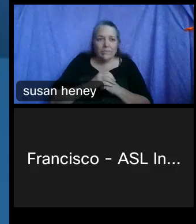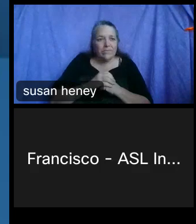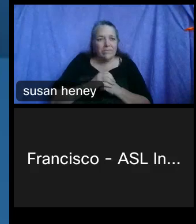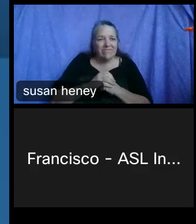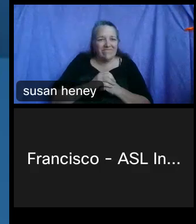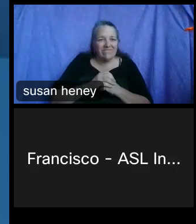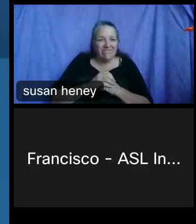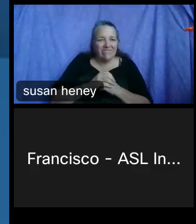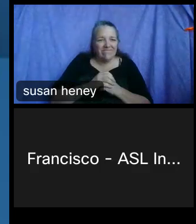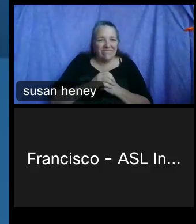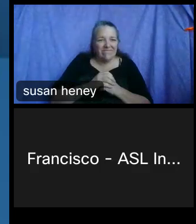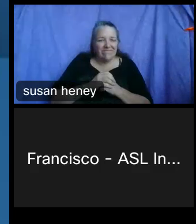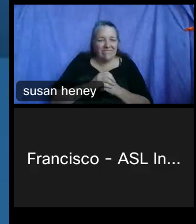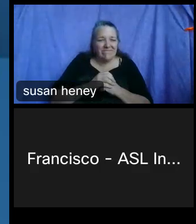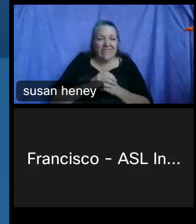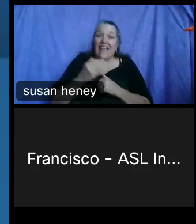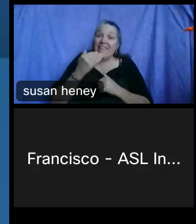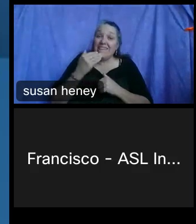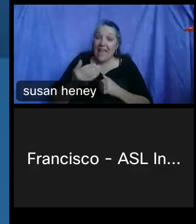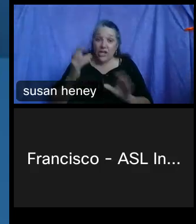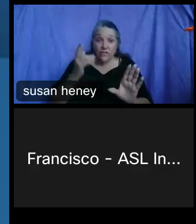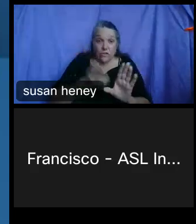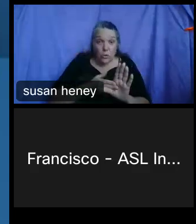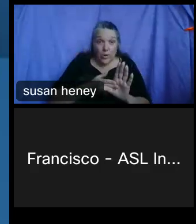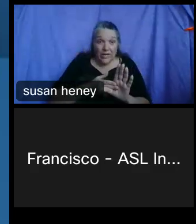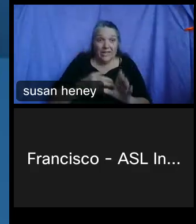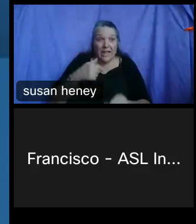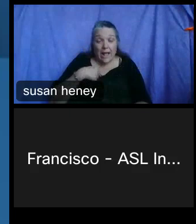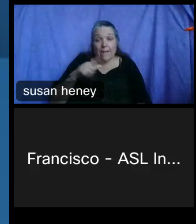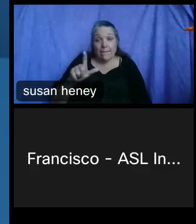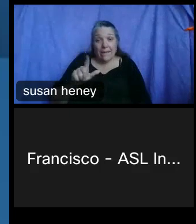Well, thank you very much for joining us today. My name is Lanette Swopes and I've been with the